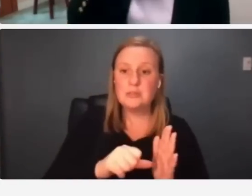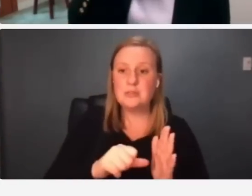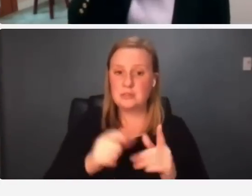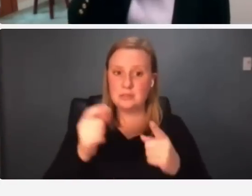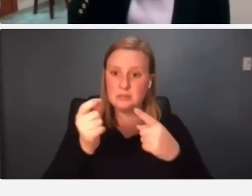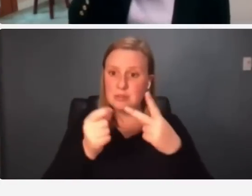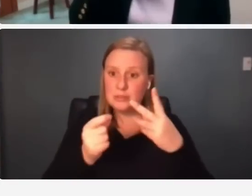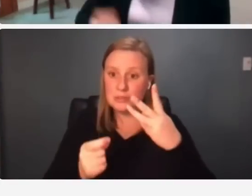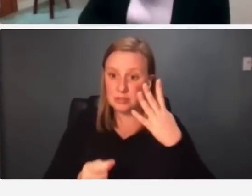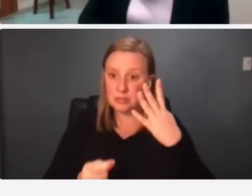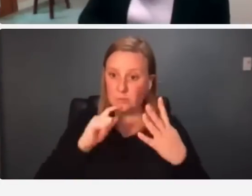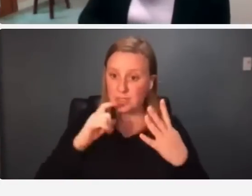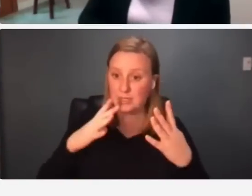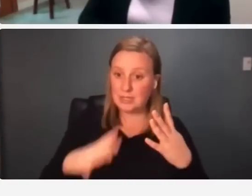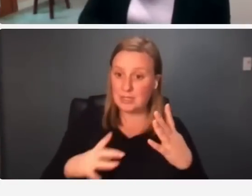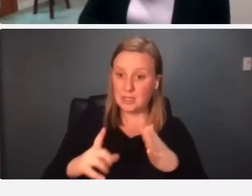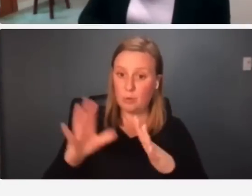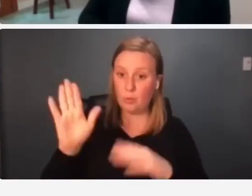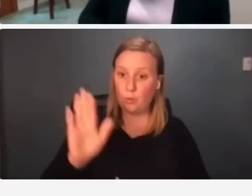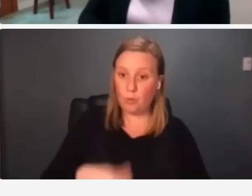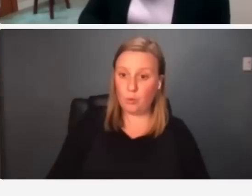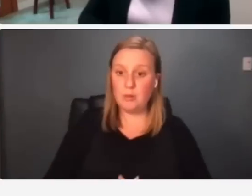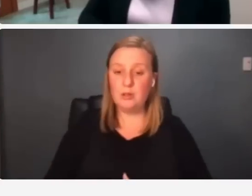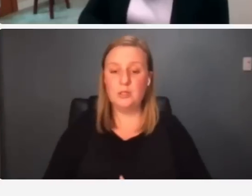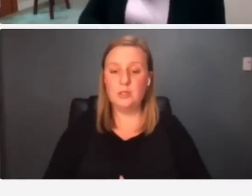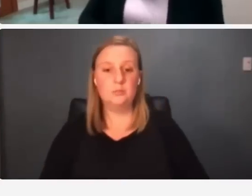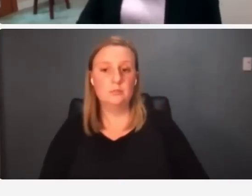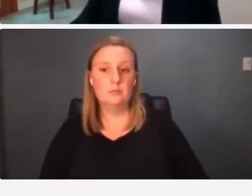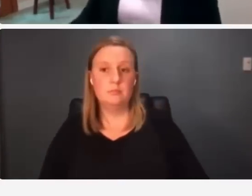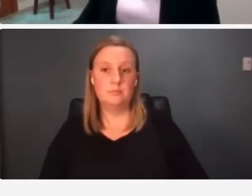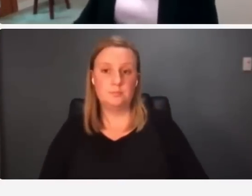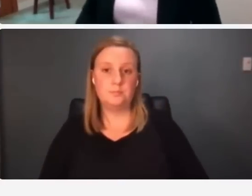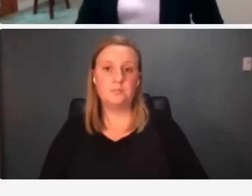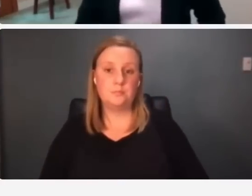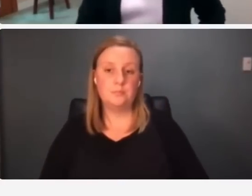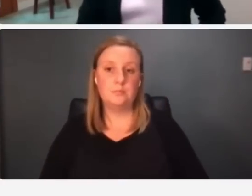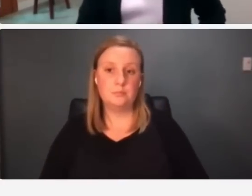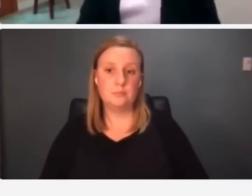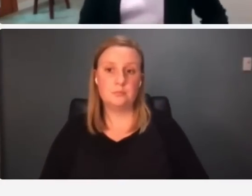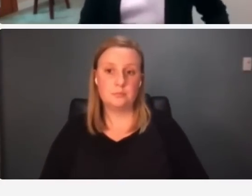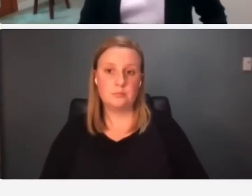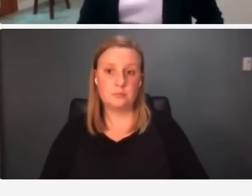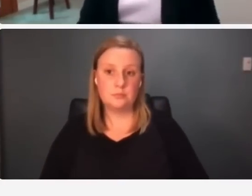I guess I could just talk about it from the perspective of I guess what will be required of them to